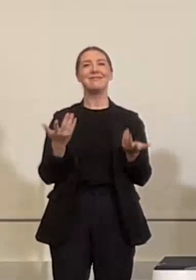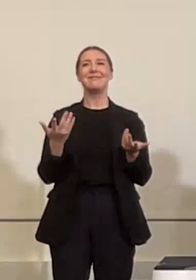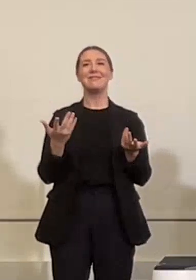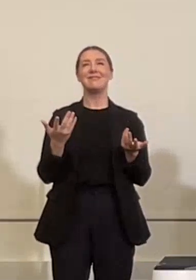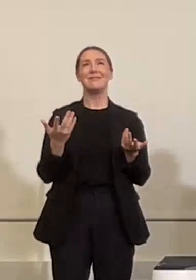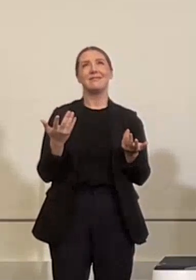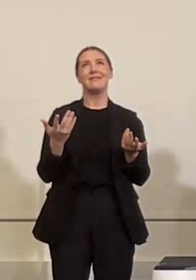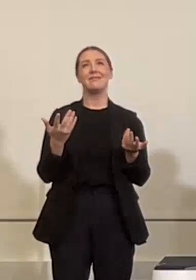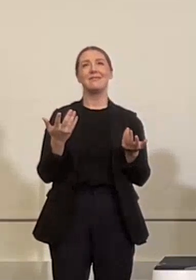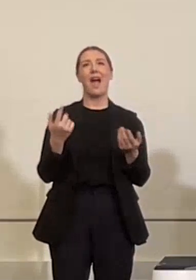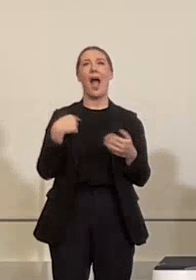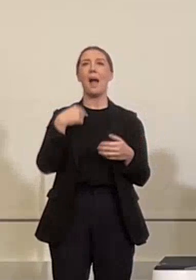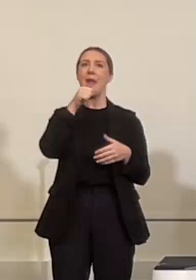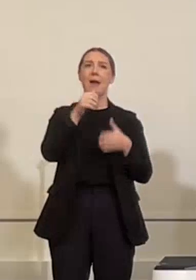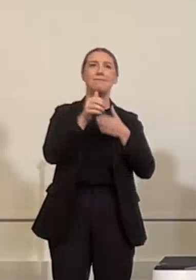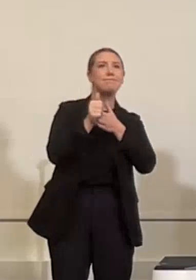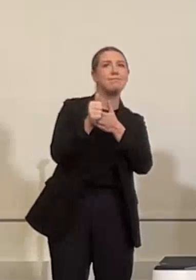champion and other people were.